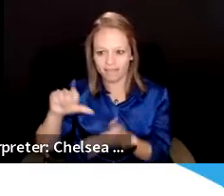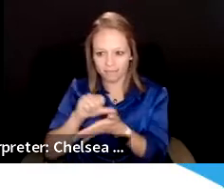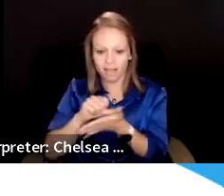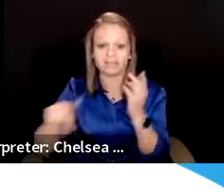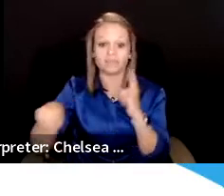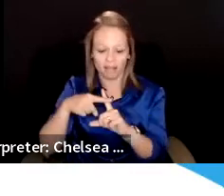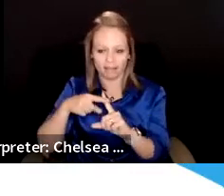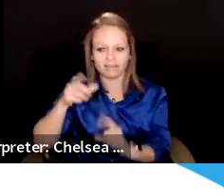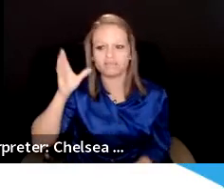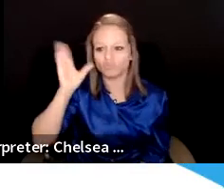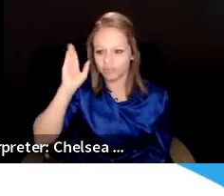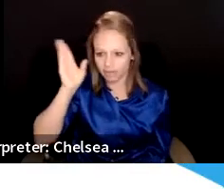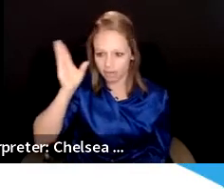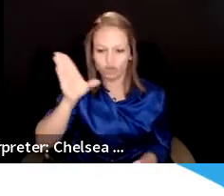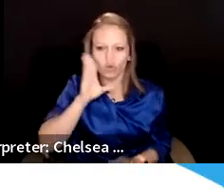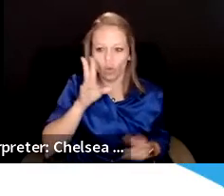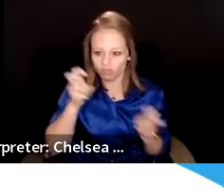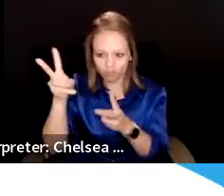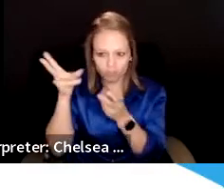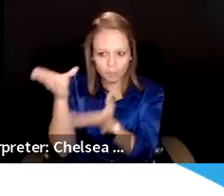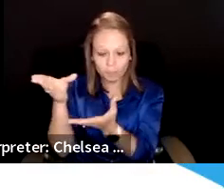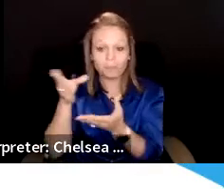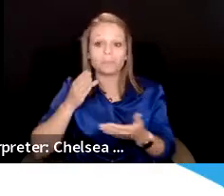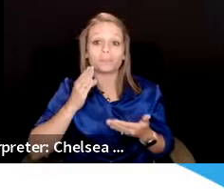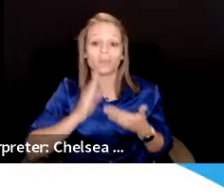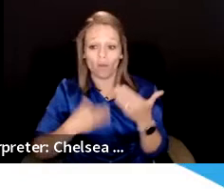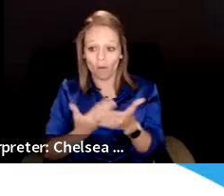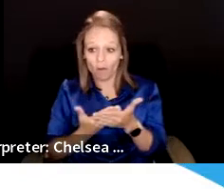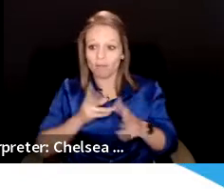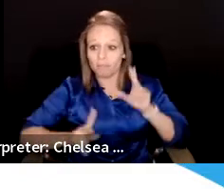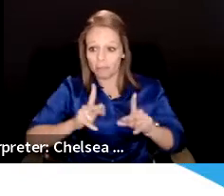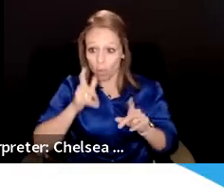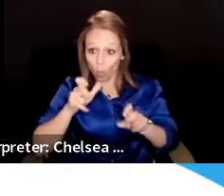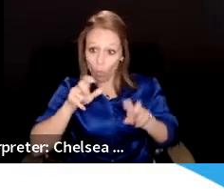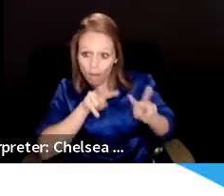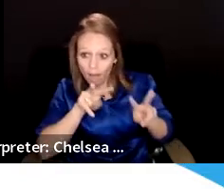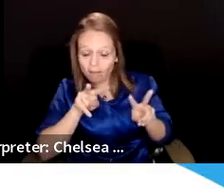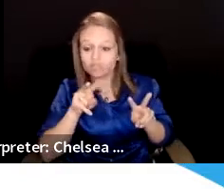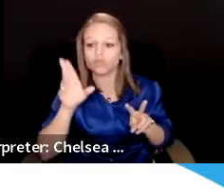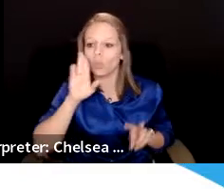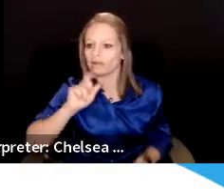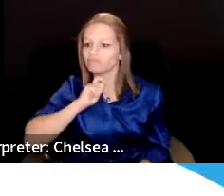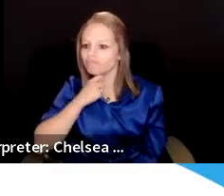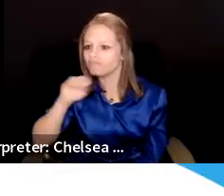events page as long as a copy of the presentation. All attendees will be muted throughout the session but please use the Q and a